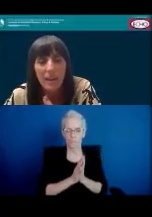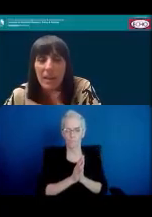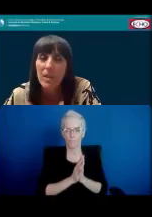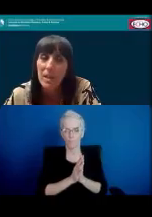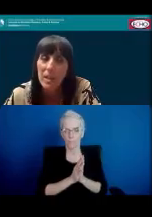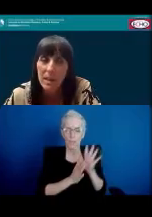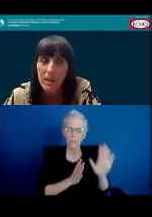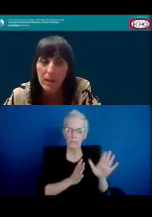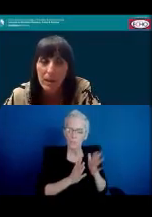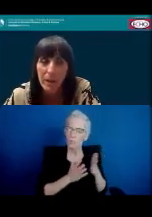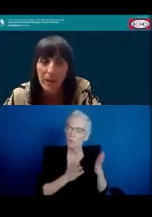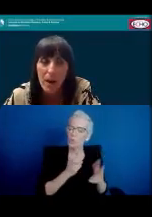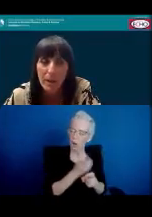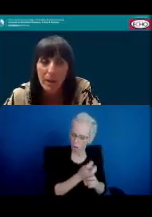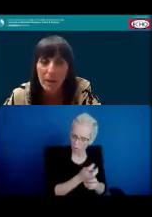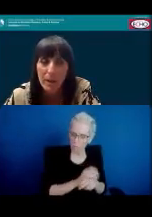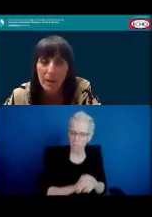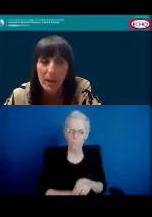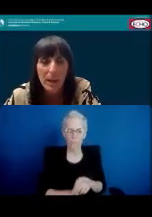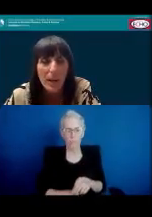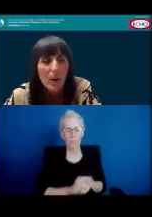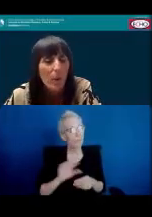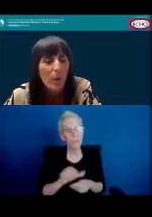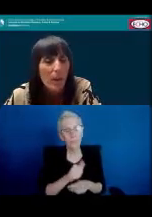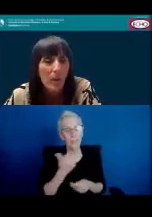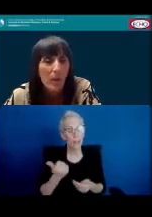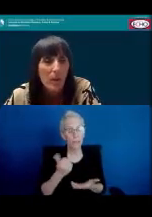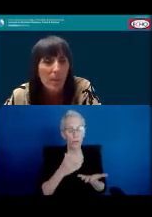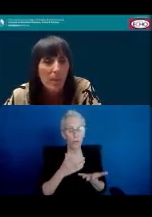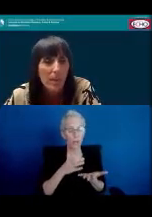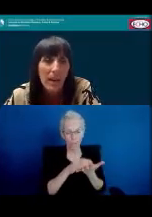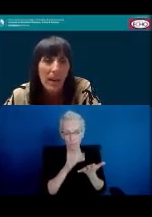It gives us another learning opportunity we also can provide